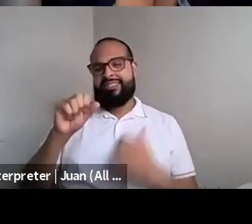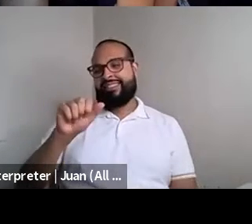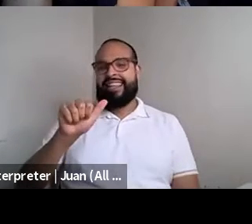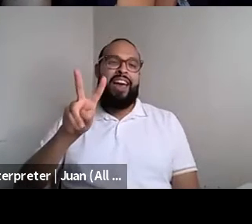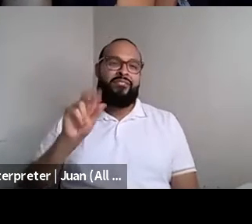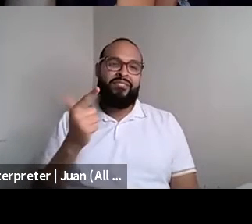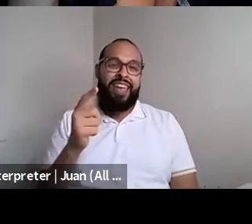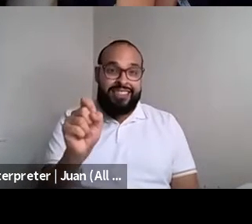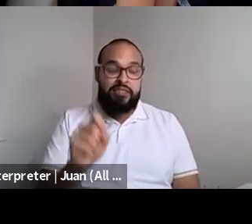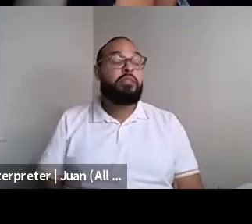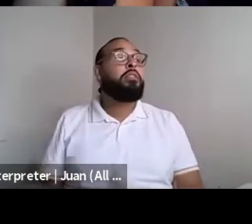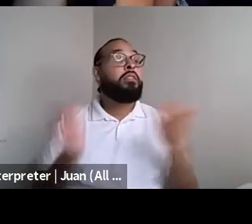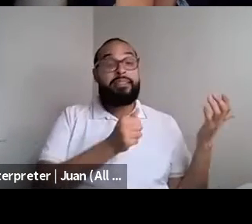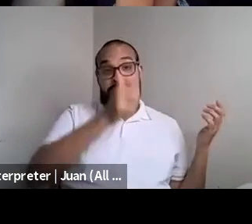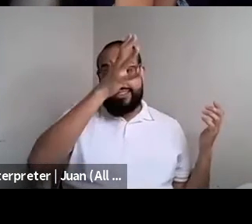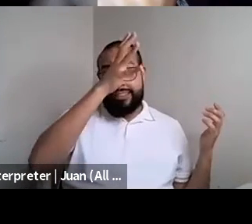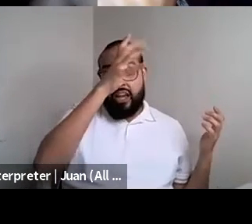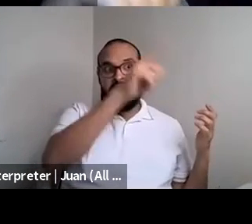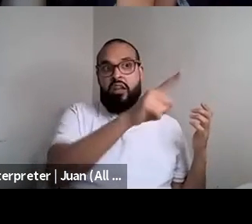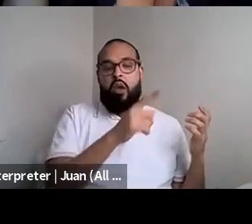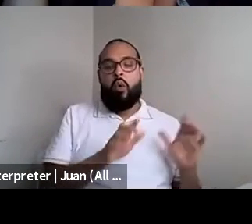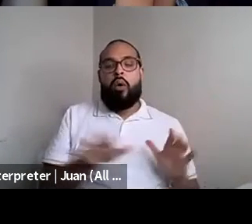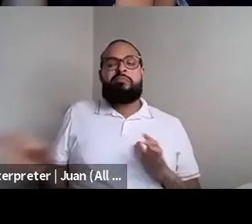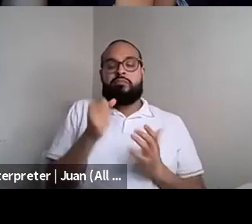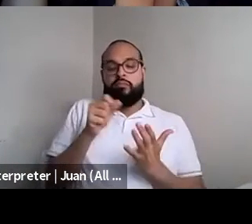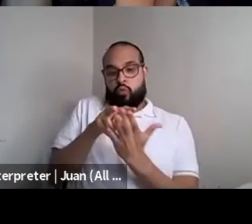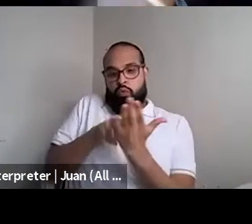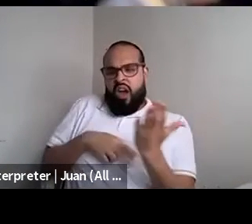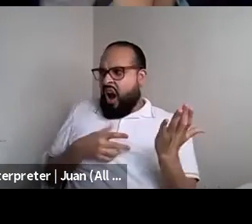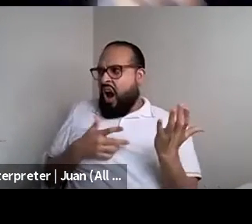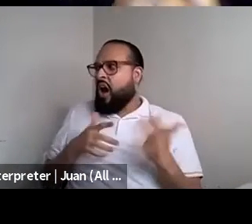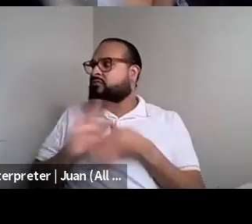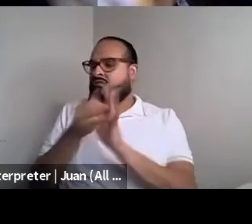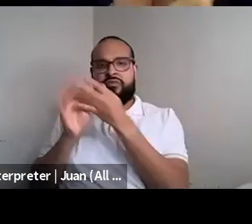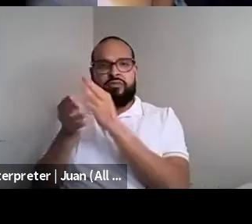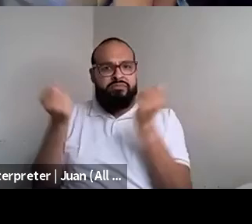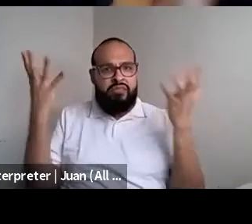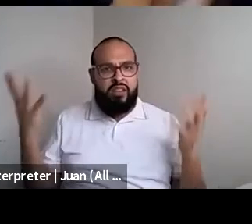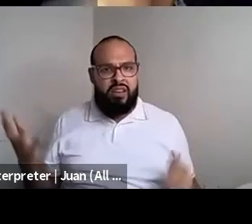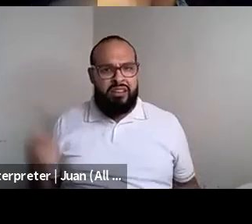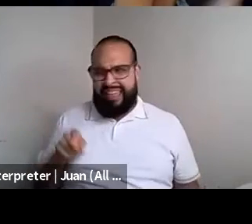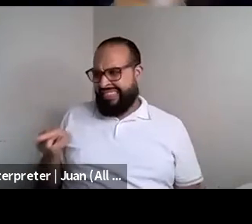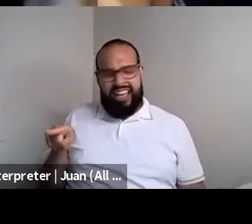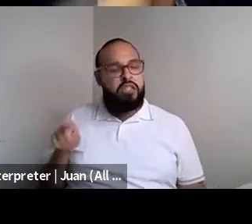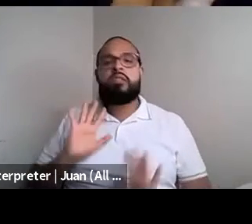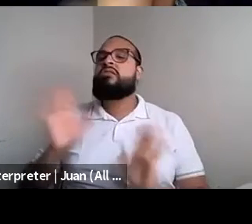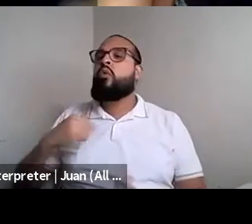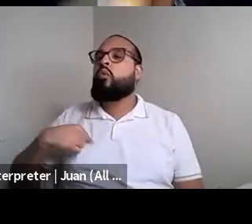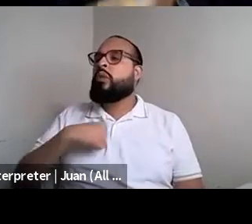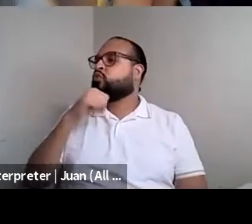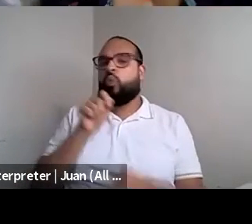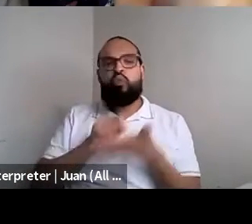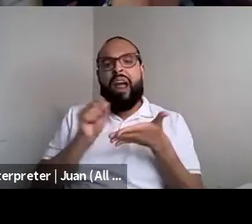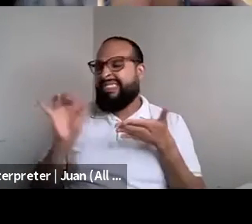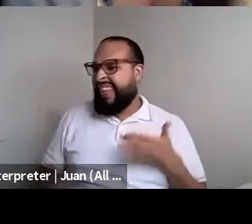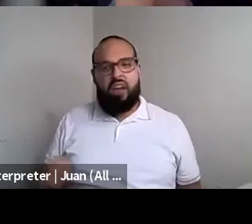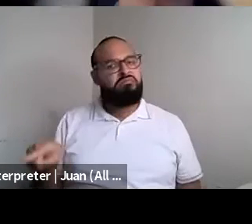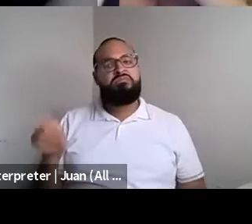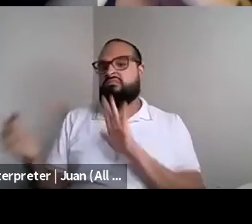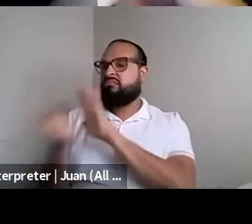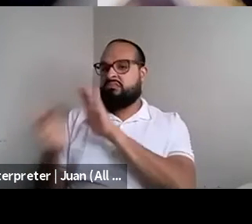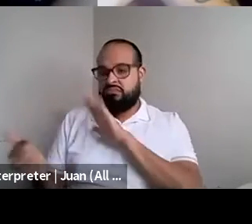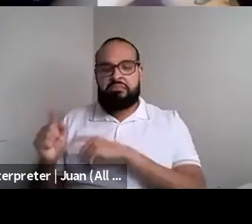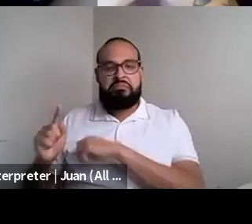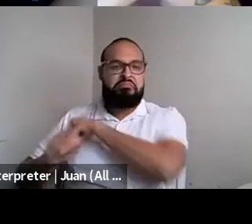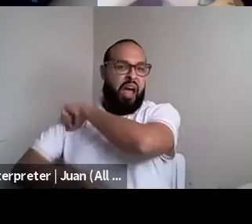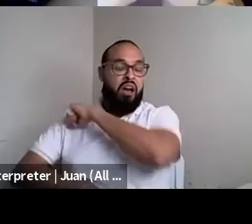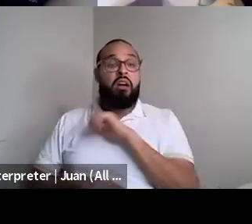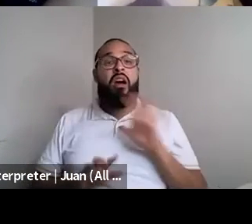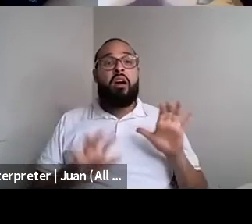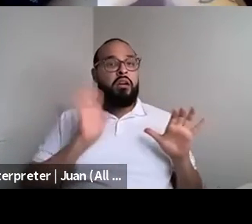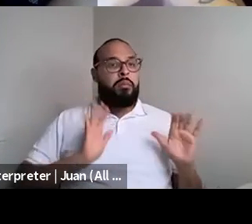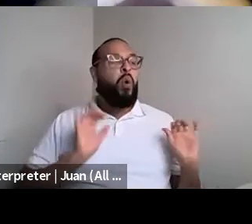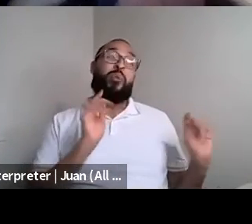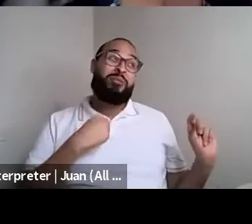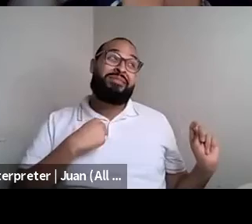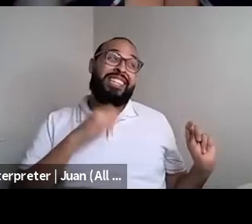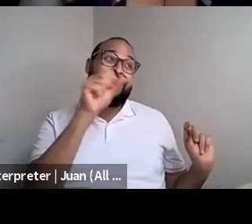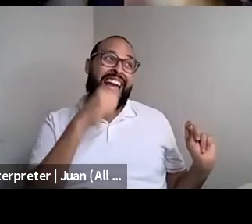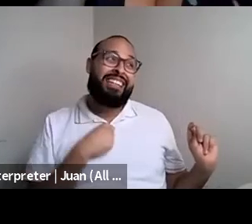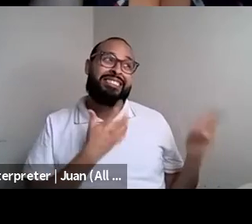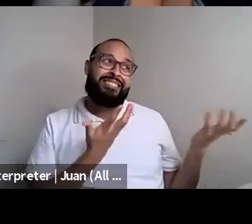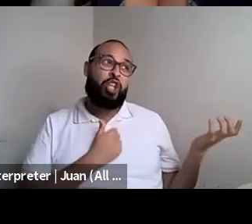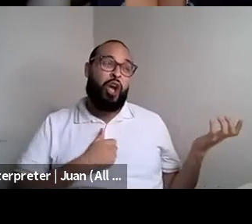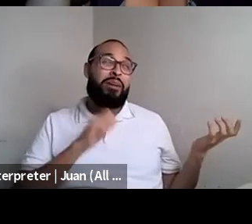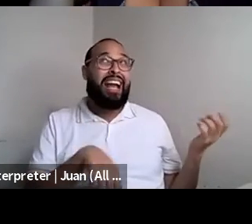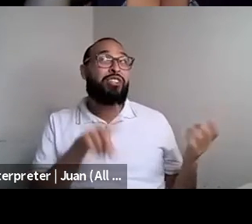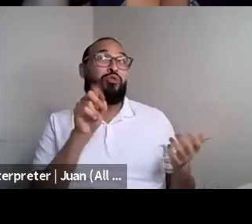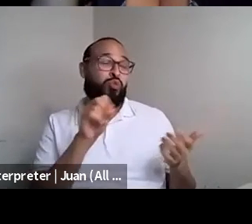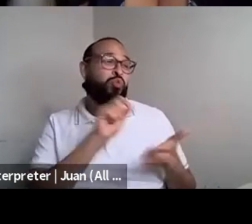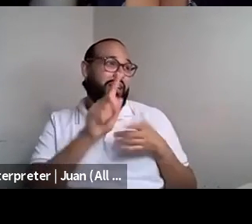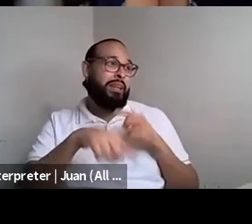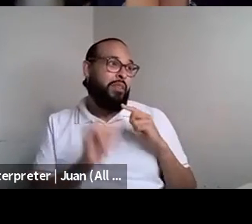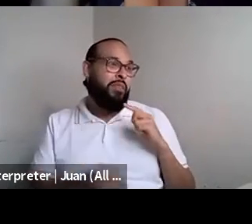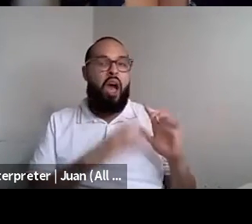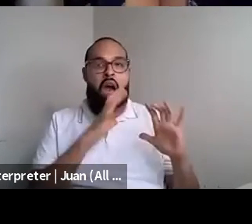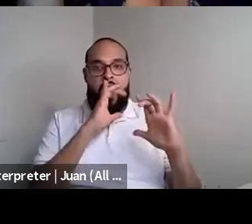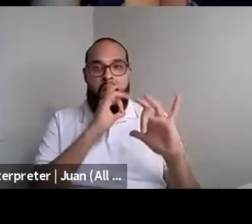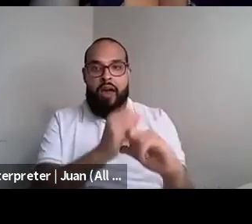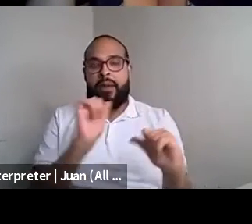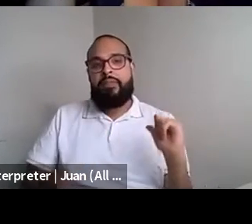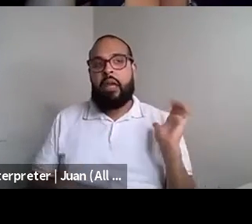Randa Jarrar she/they: My dad like side or read it and like ripped it up and was like, that's not what we write about and that was when I was like, that's what I like, I got so drawn to the taboo, or whatever the fuck right of